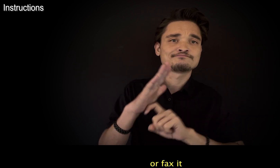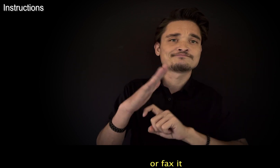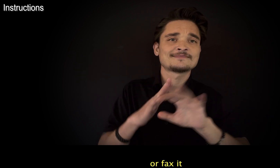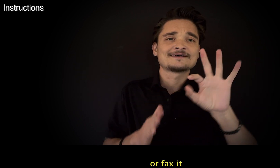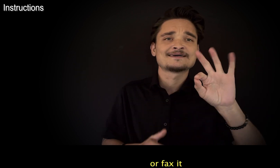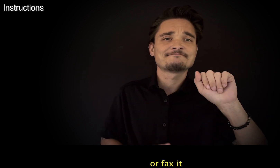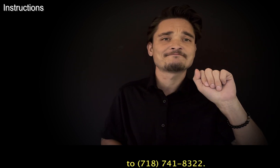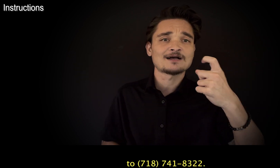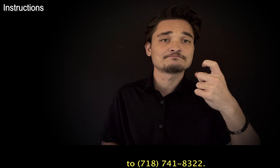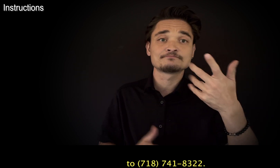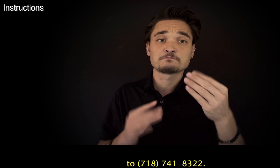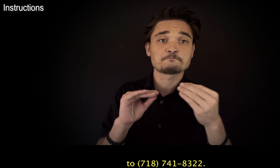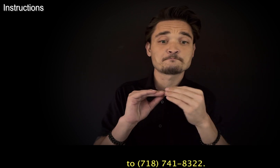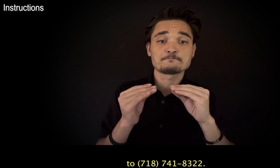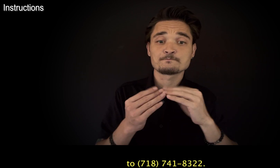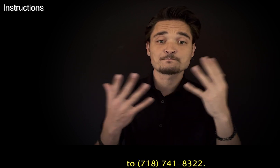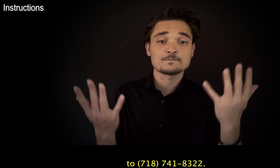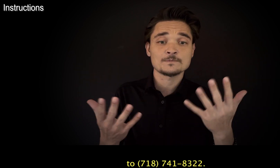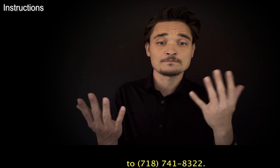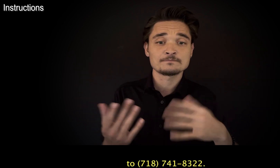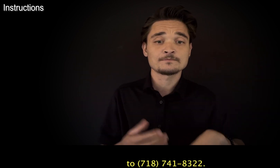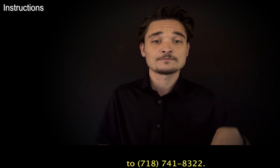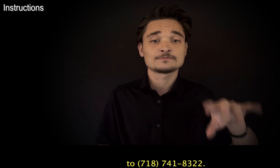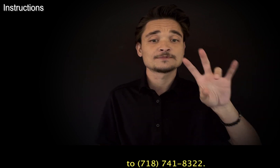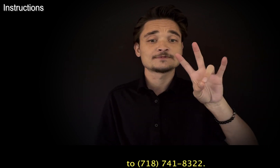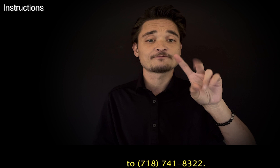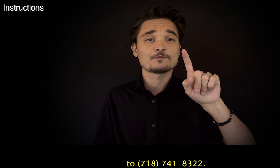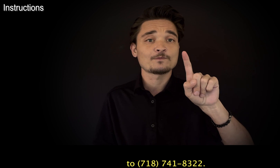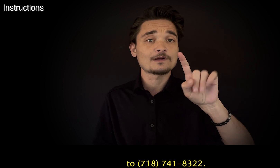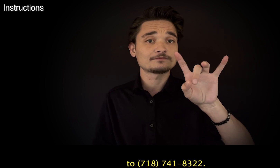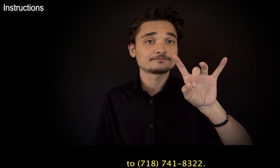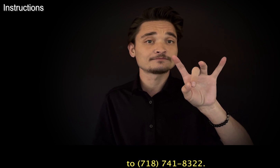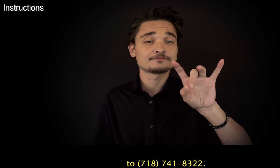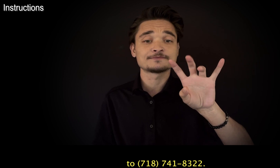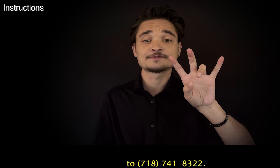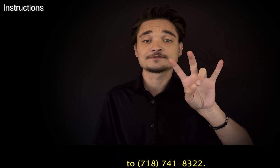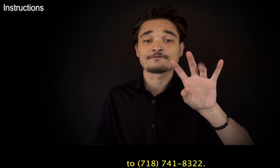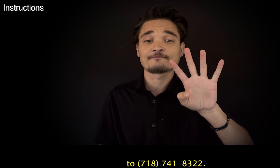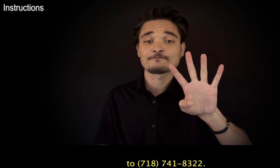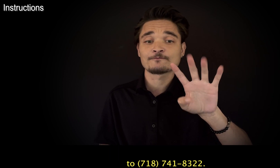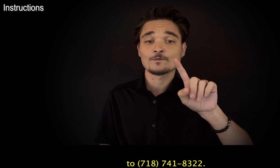or fax it to (718) 741-8322.